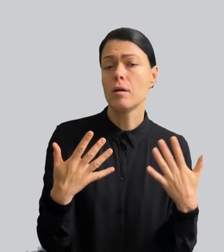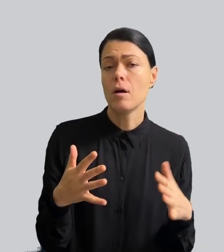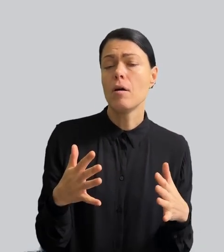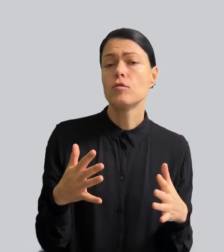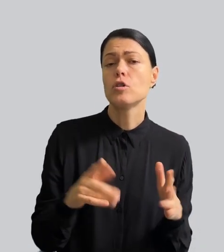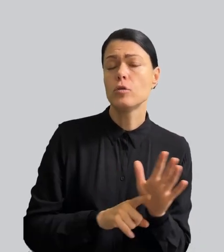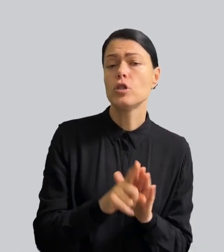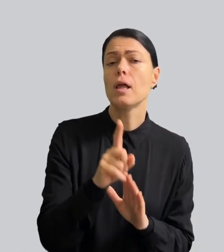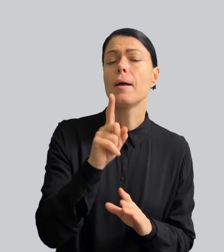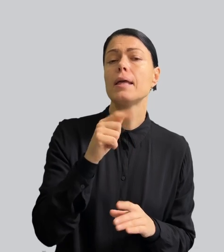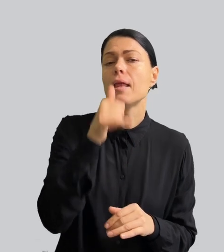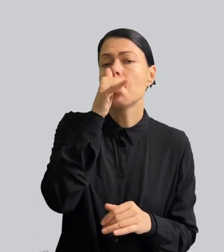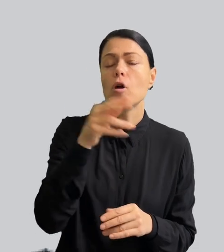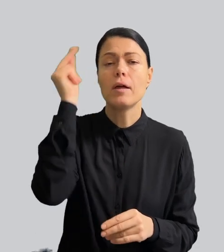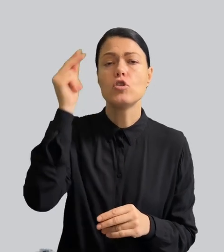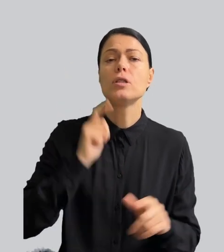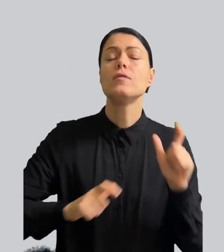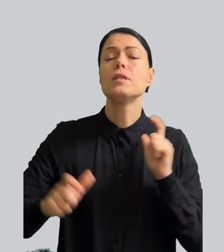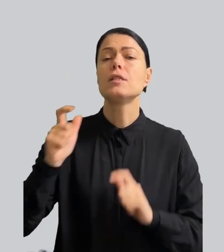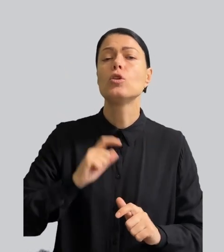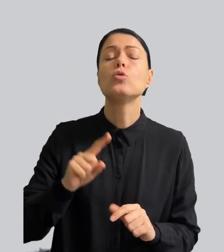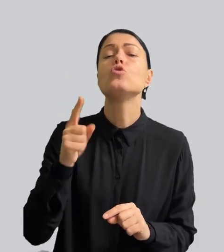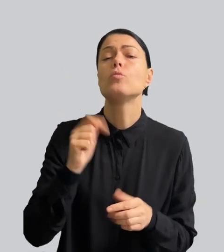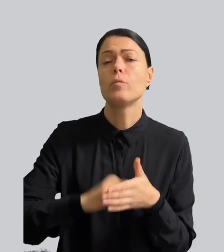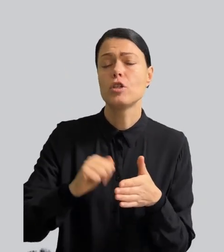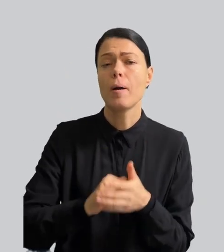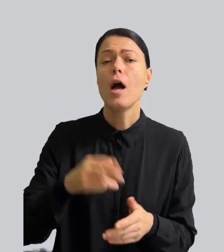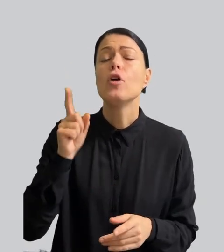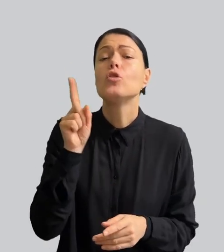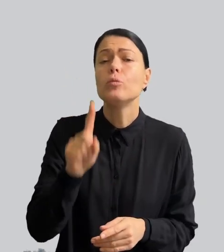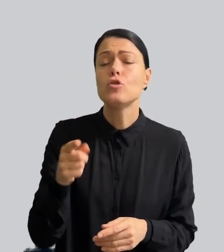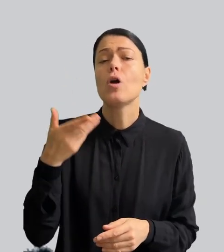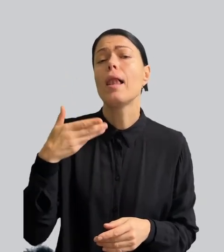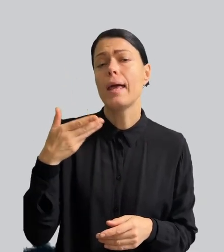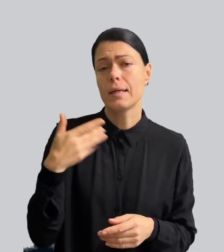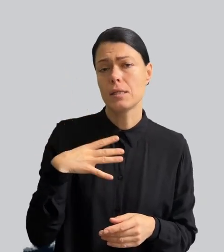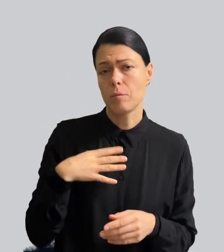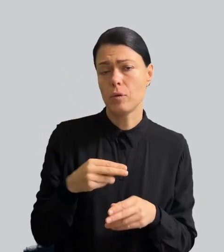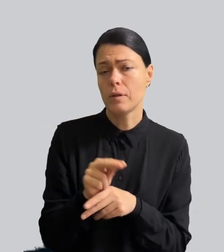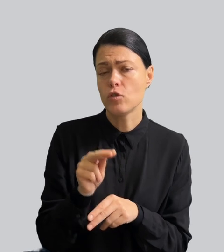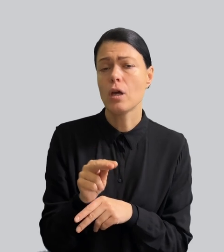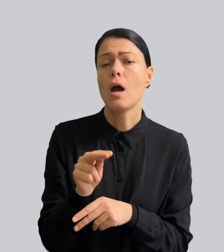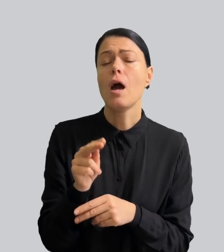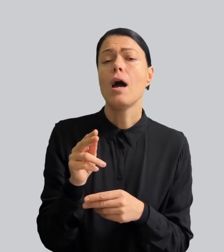I couldn’t study at universities. There were no online lectures back then.